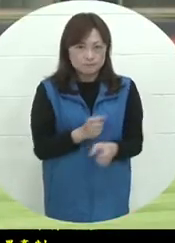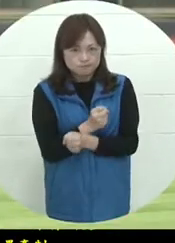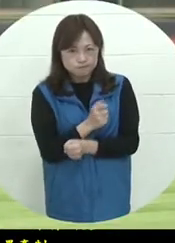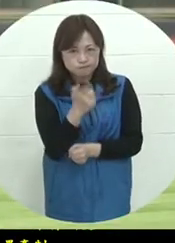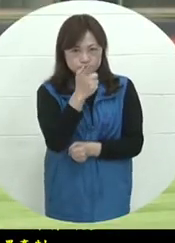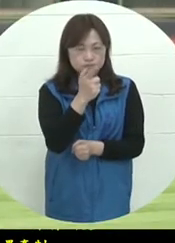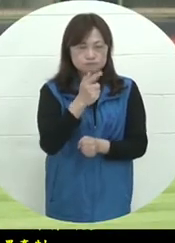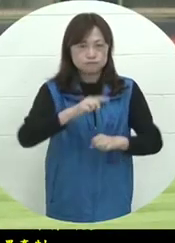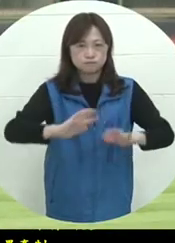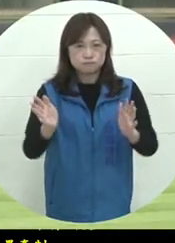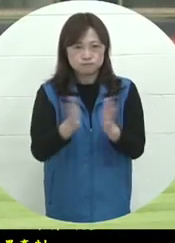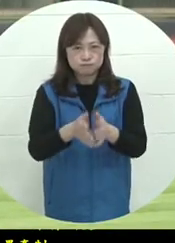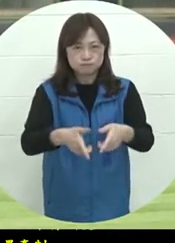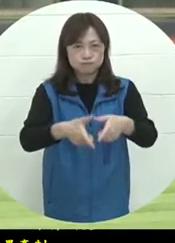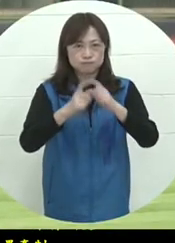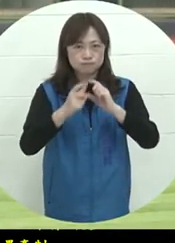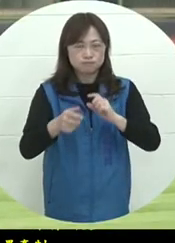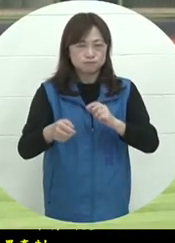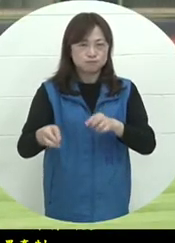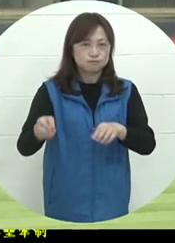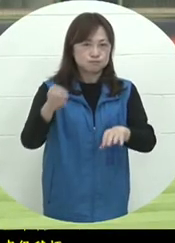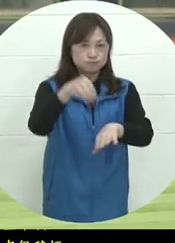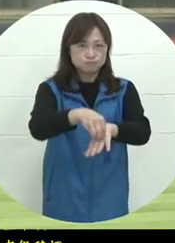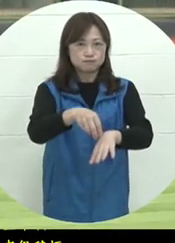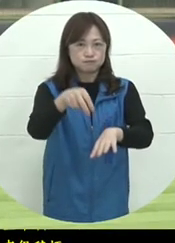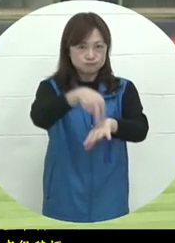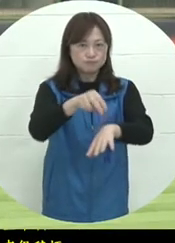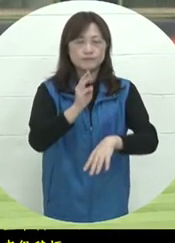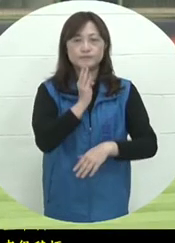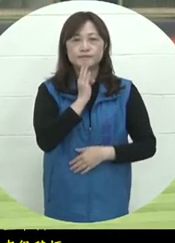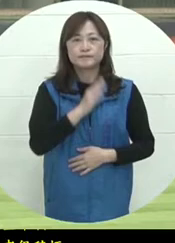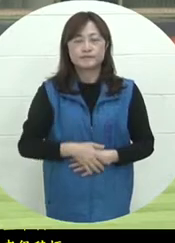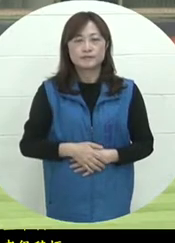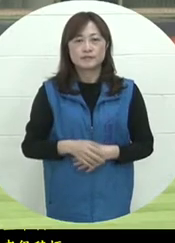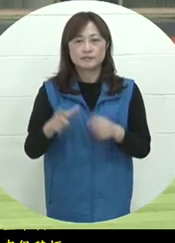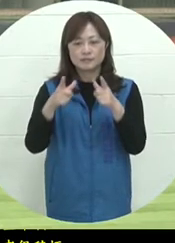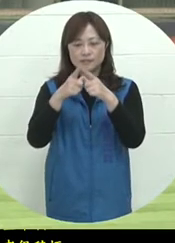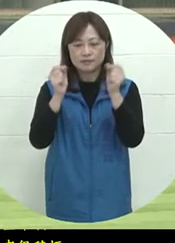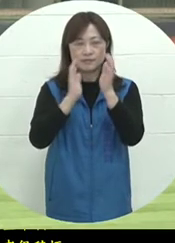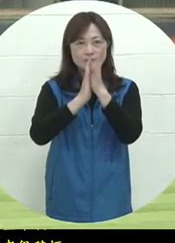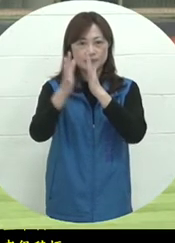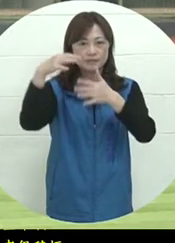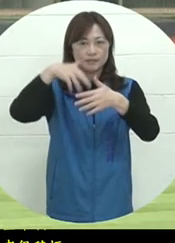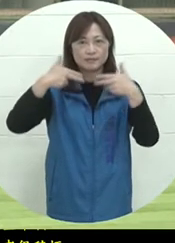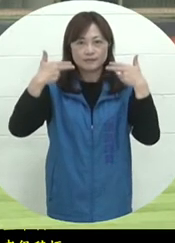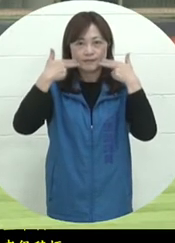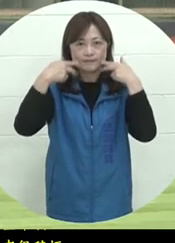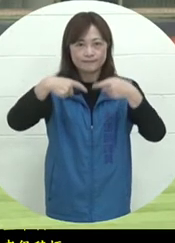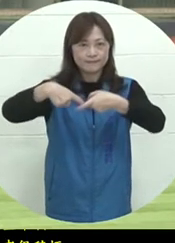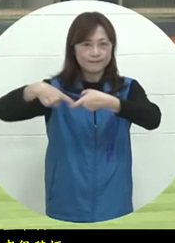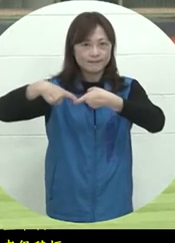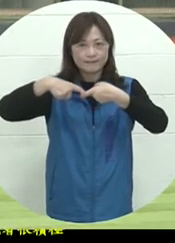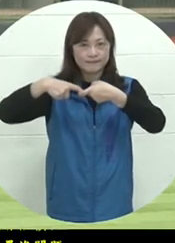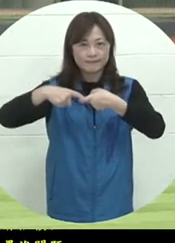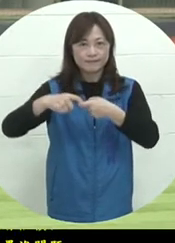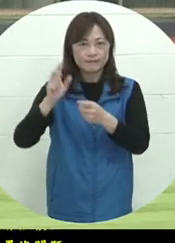I can see from the actions just now that the Japanese team's entire infield zone defense is an important part of the signature . Oh,